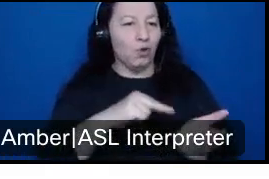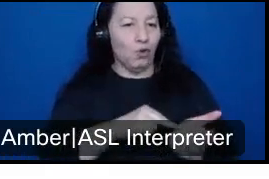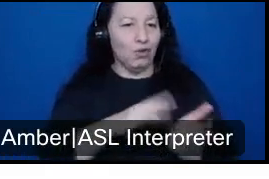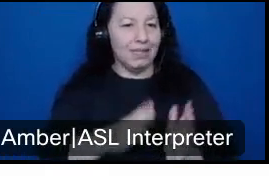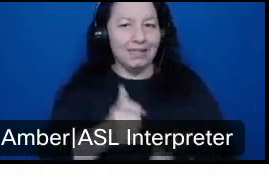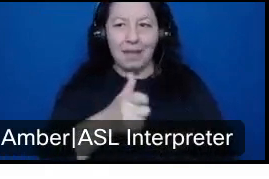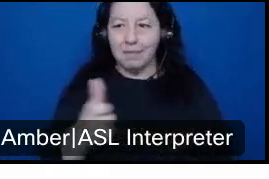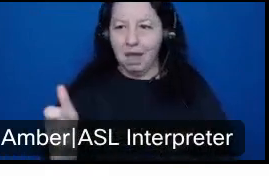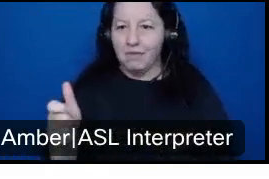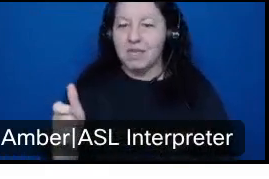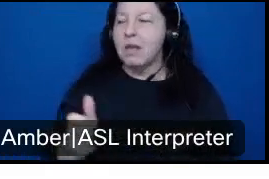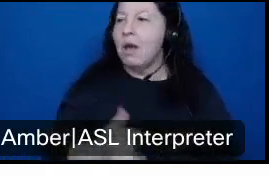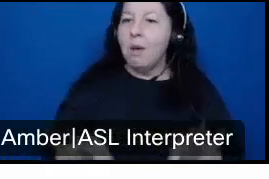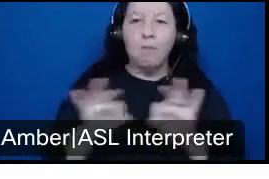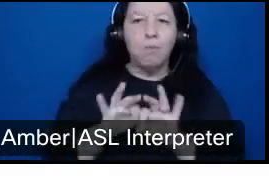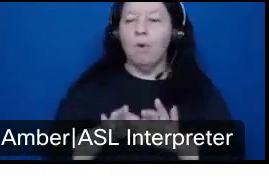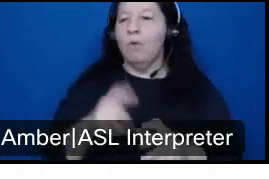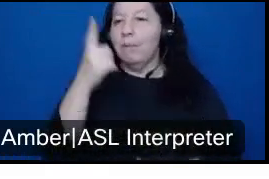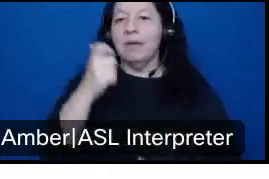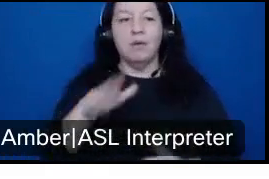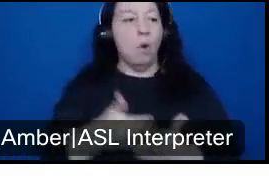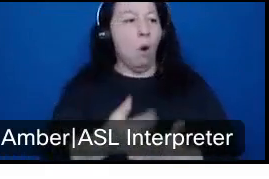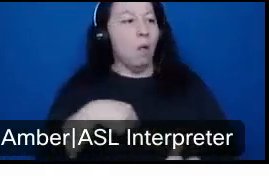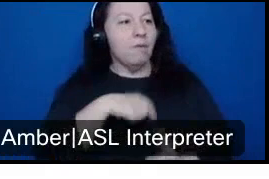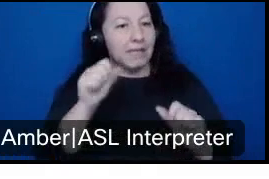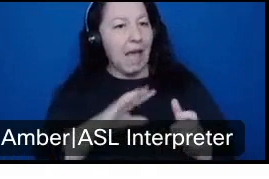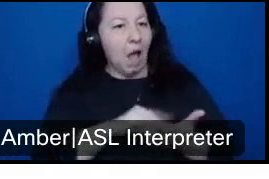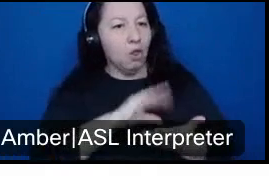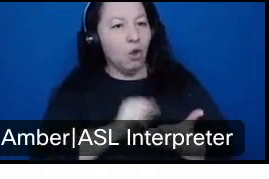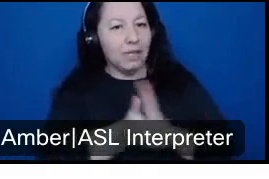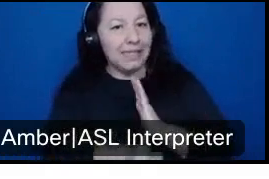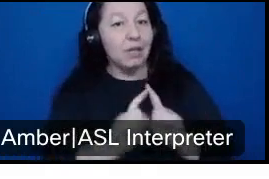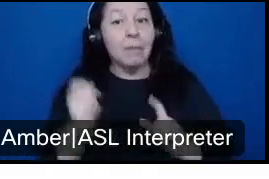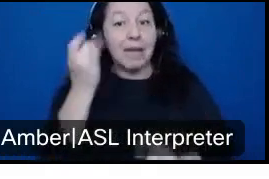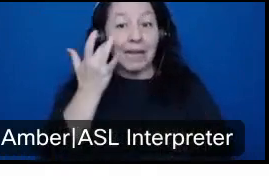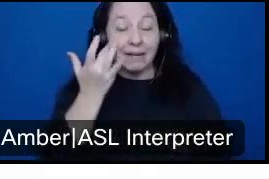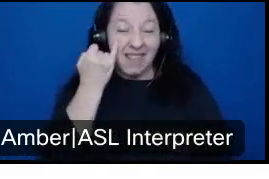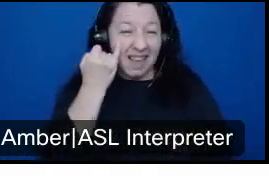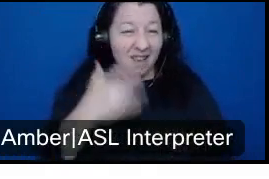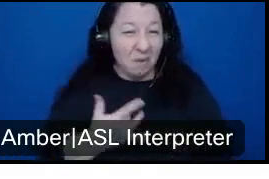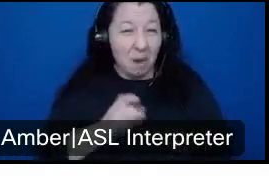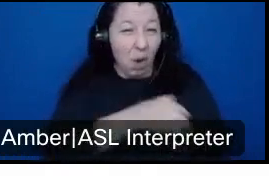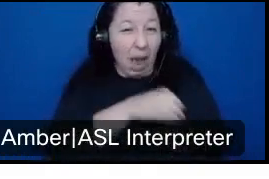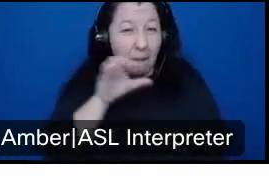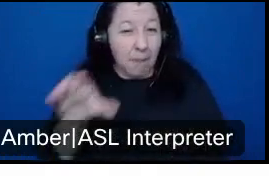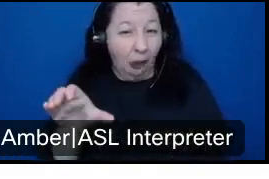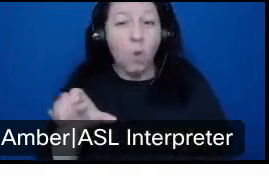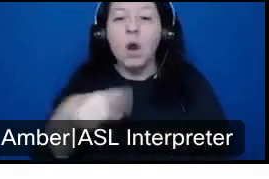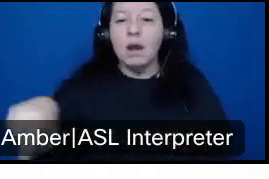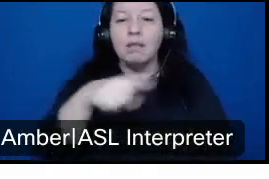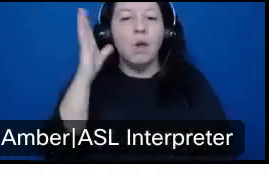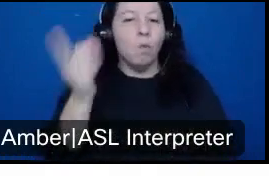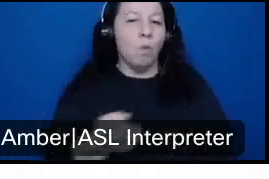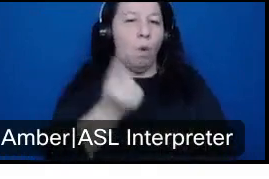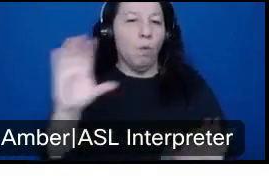We can all learn skills, but if people are empowered, they'll always do the right thing regardless of what the circumstances.